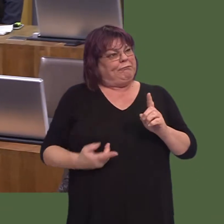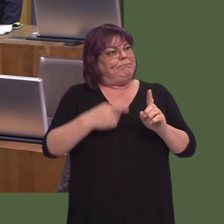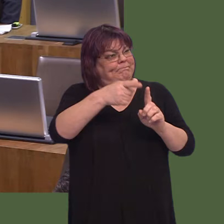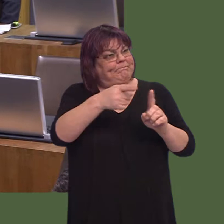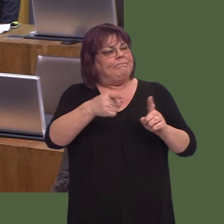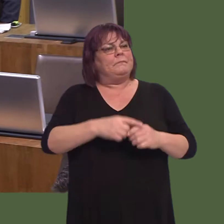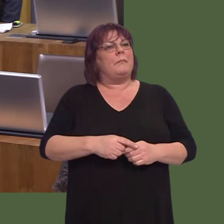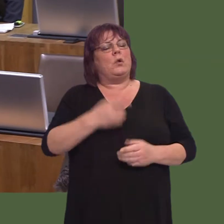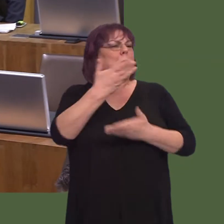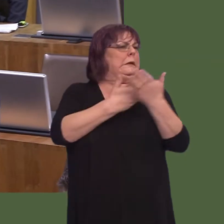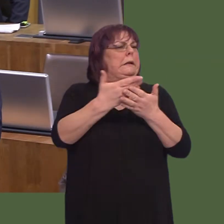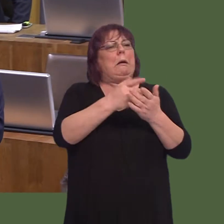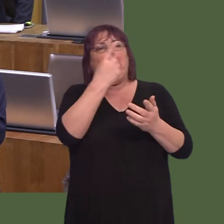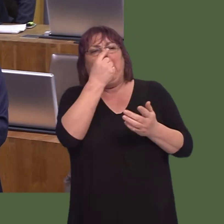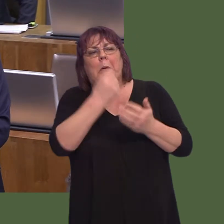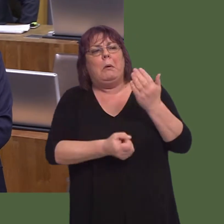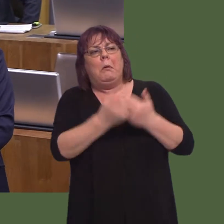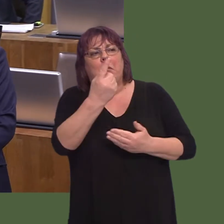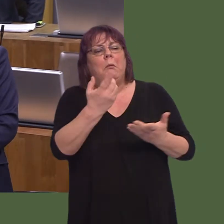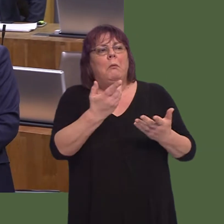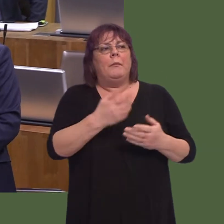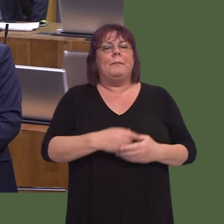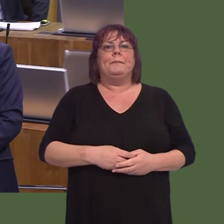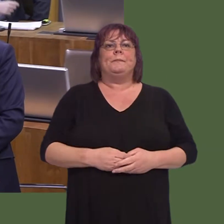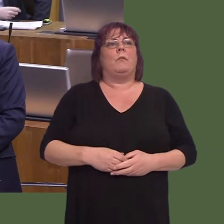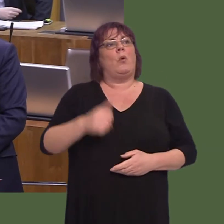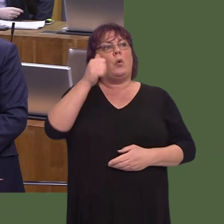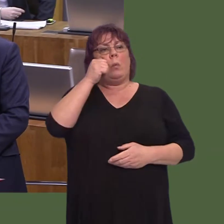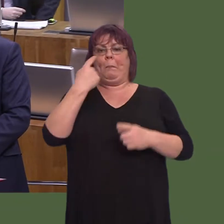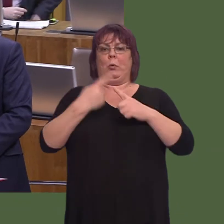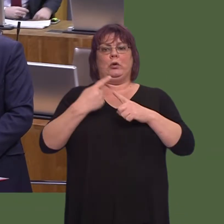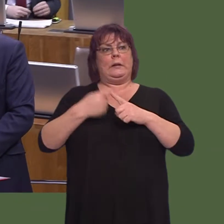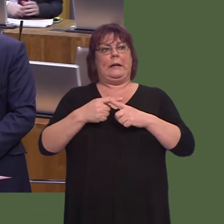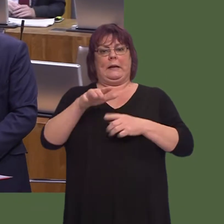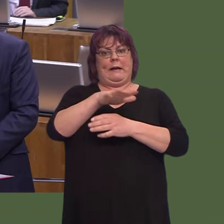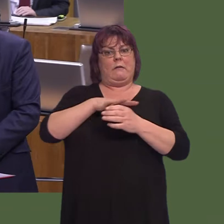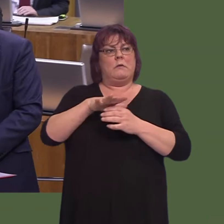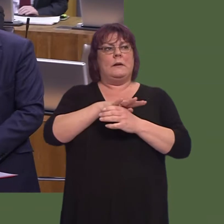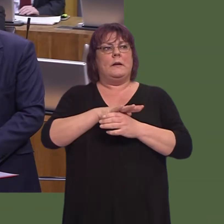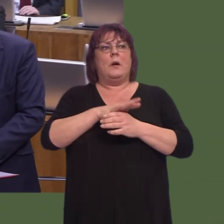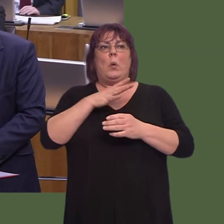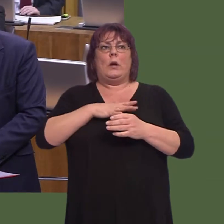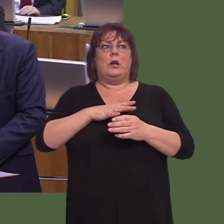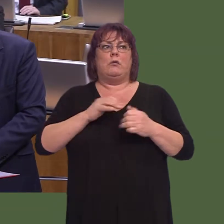It's hugely important that, where we have emergencies, there is a sufficiently robust